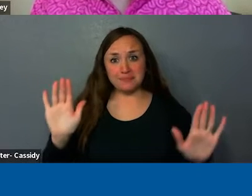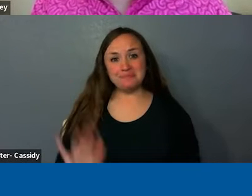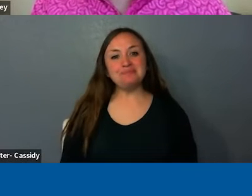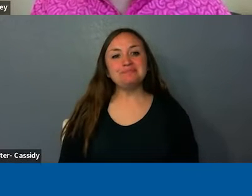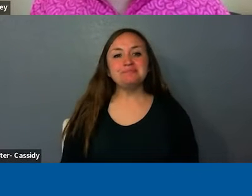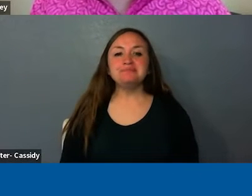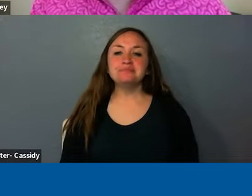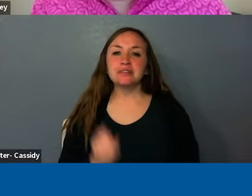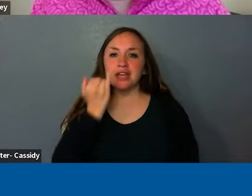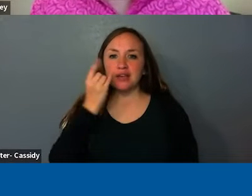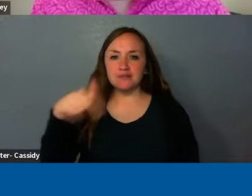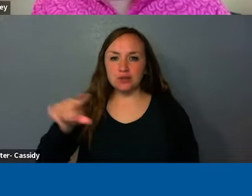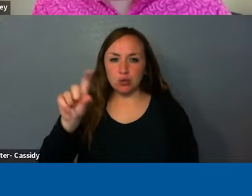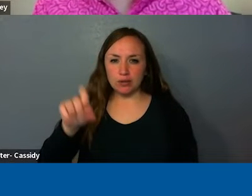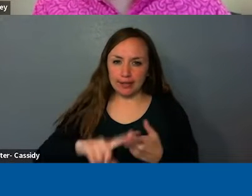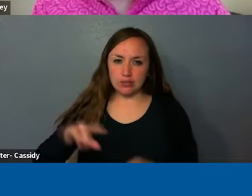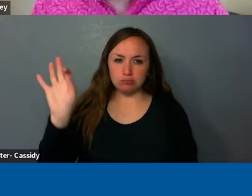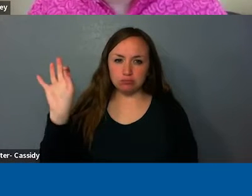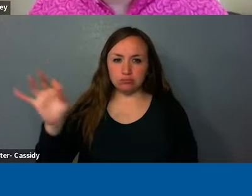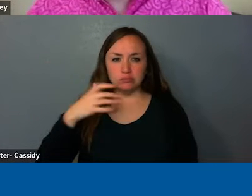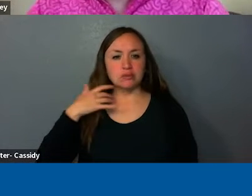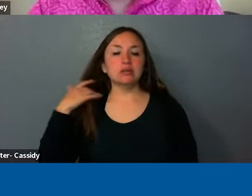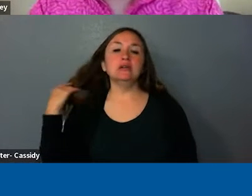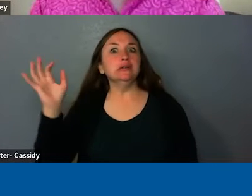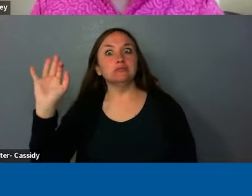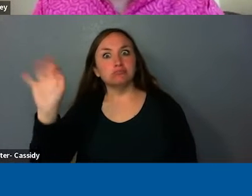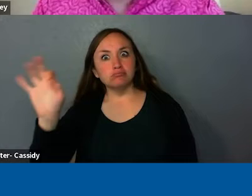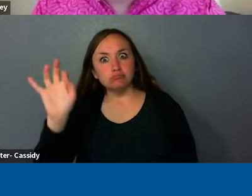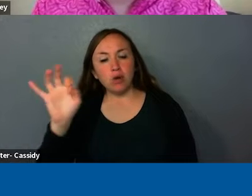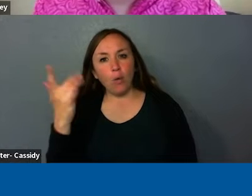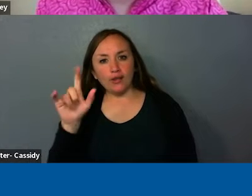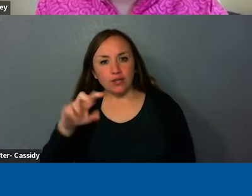If you do need to plead a case, this does tie back to the Web Content Accessibility Guidelines,